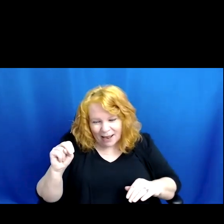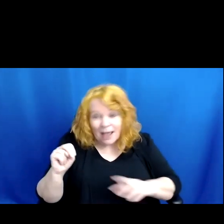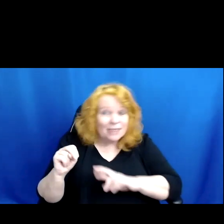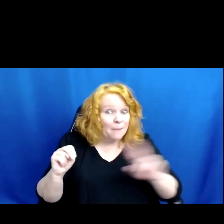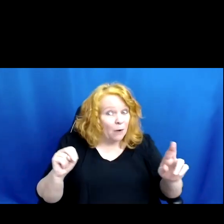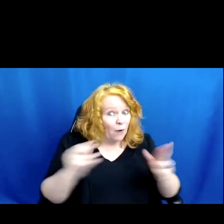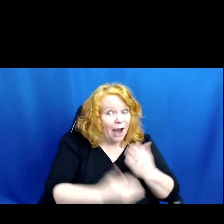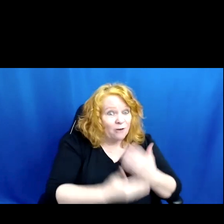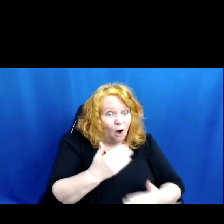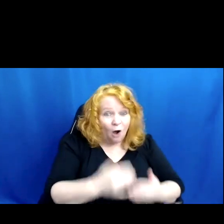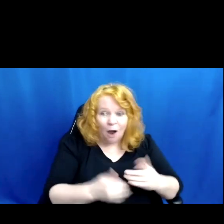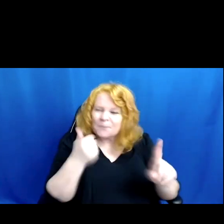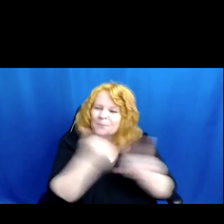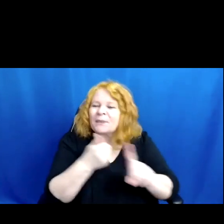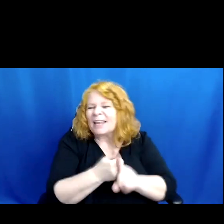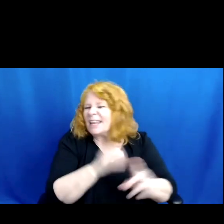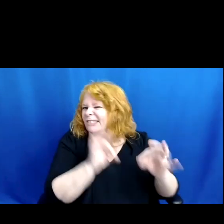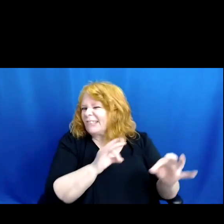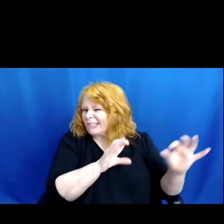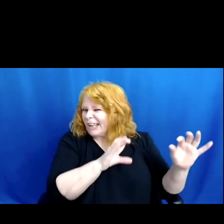He is such a character. He is so charming.